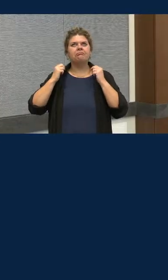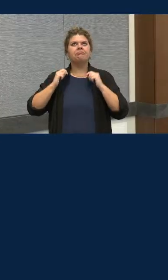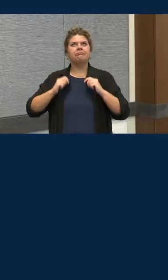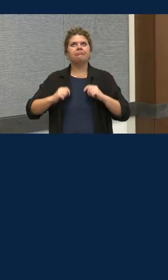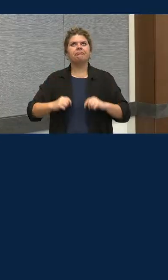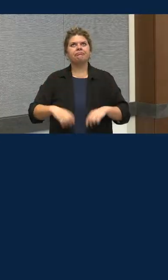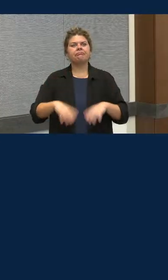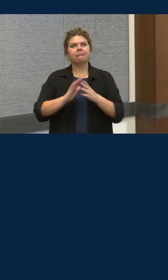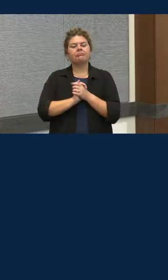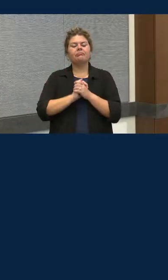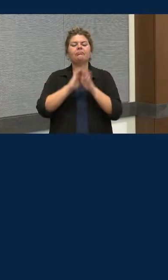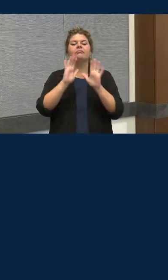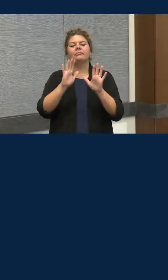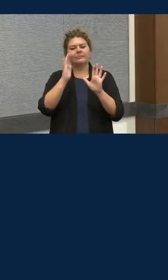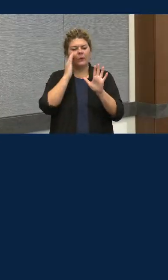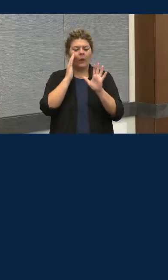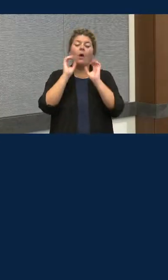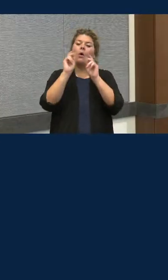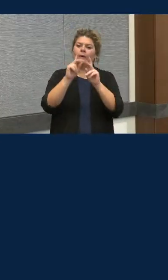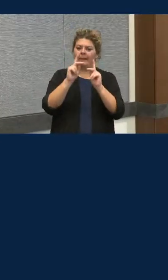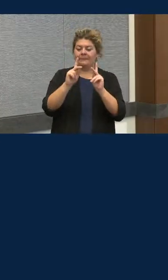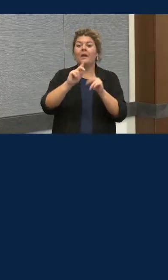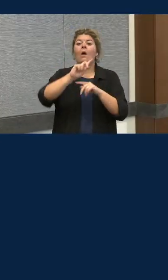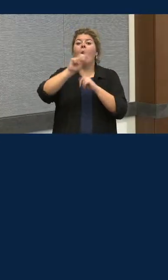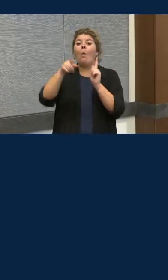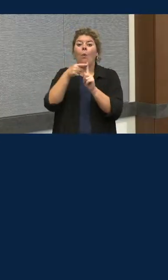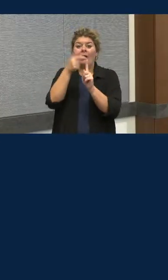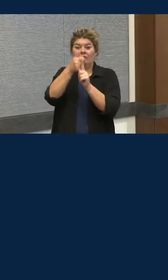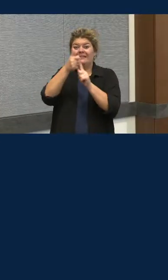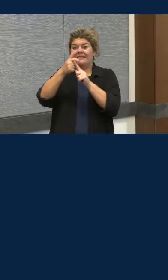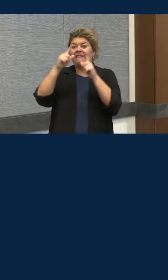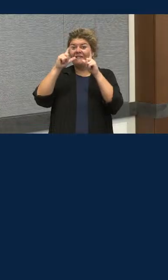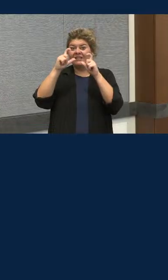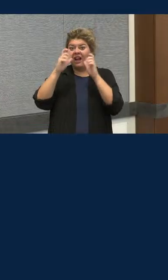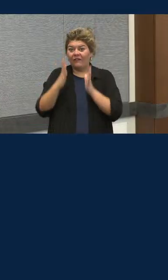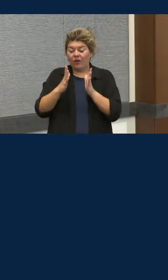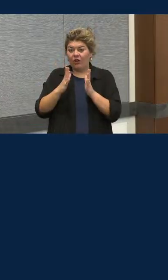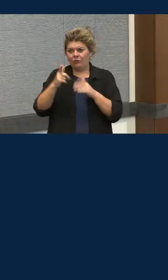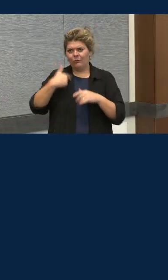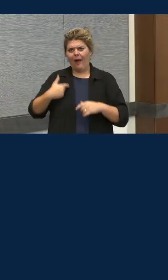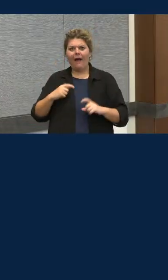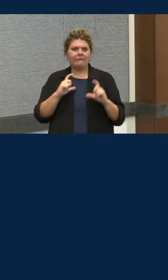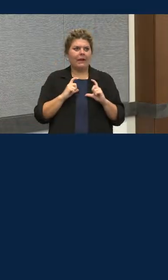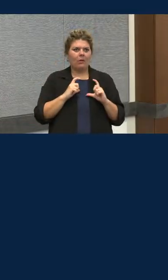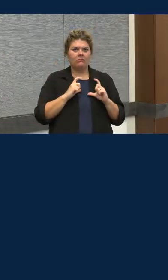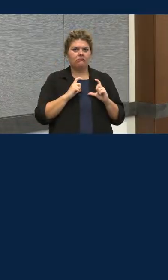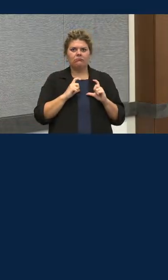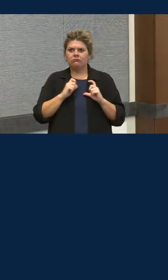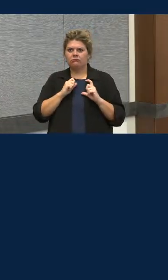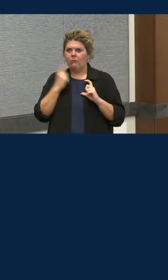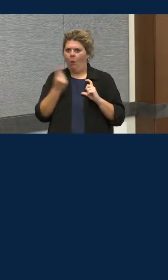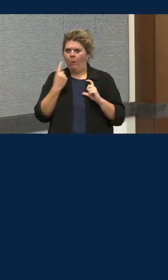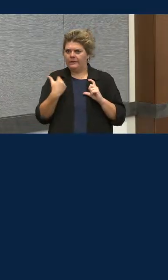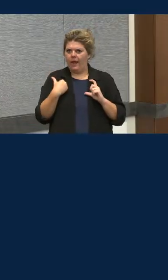mean, okay, when you're a photographer you carry your